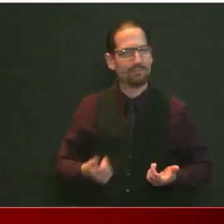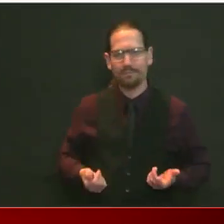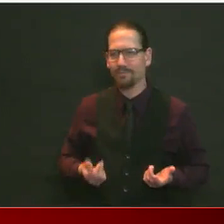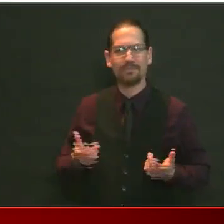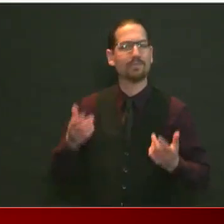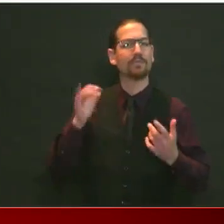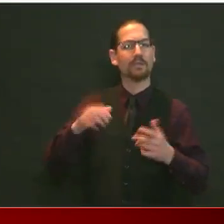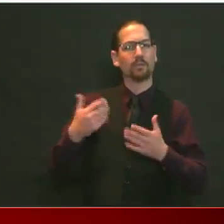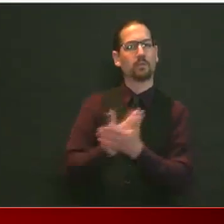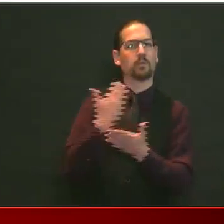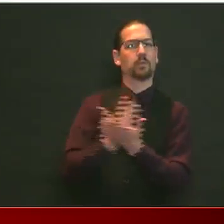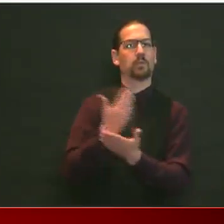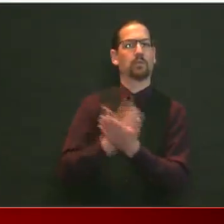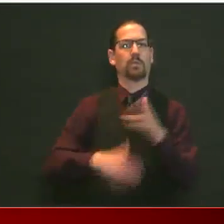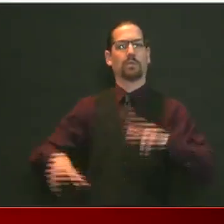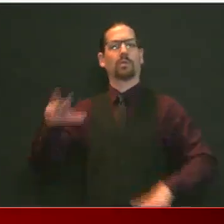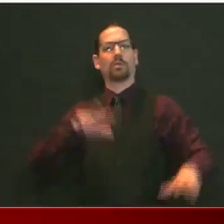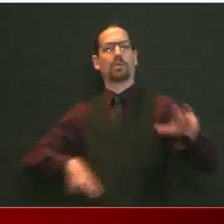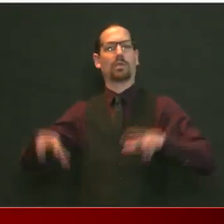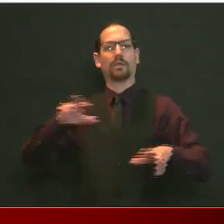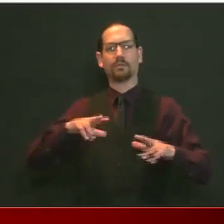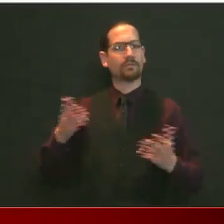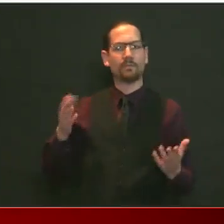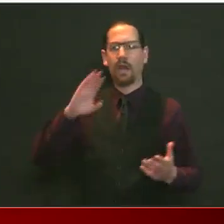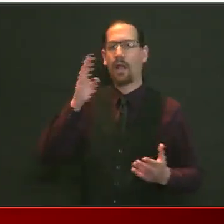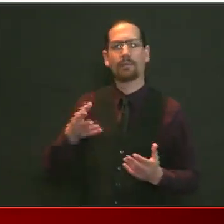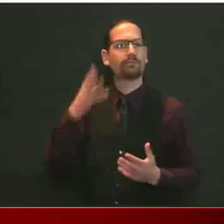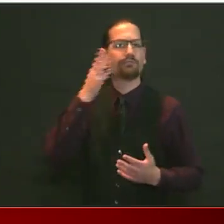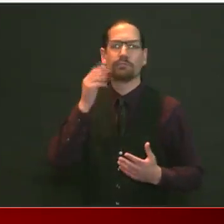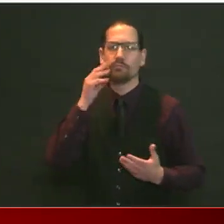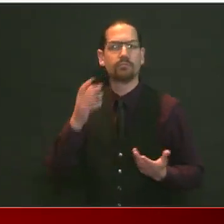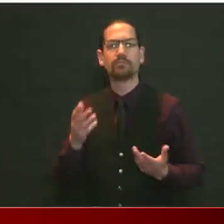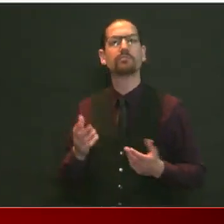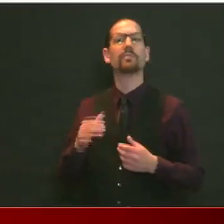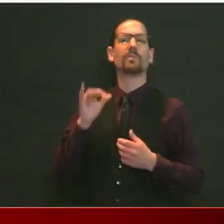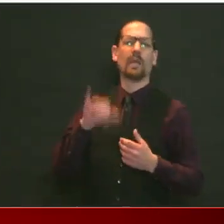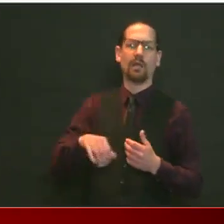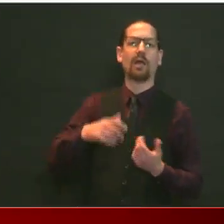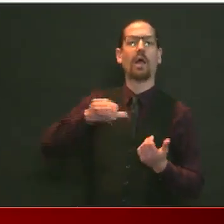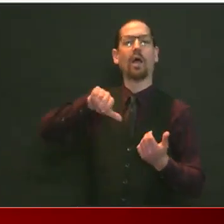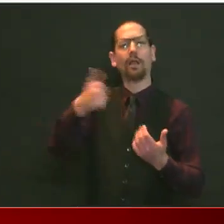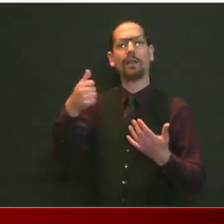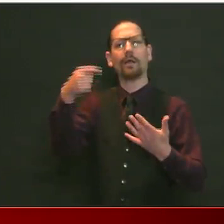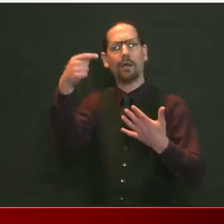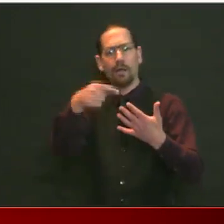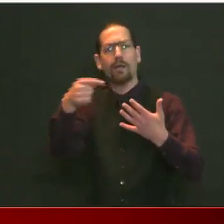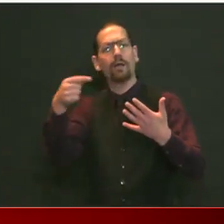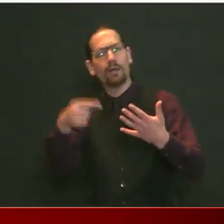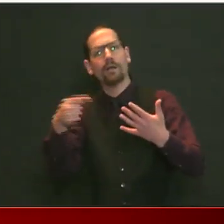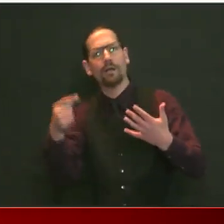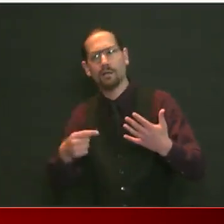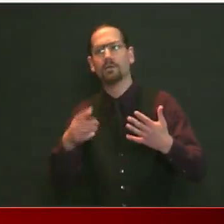TYPICALLY IN THE BUSINESS OF ONNING AND OFFING THIS P.P.E. WE ARE HELPING. THEY ARE GETTING BETTER. IT'S HARD. WE HAVE A LOT MORE TO DO.